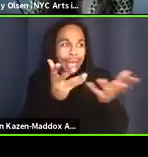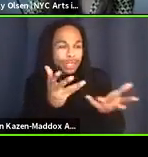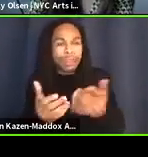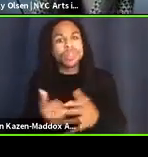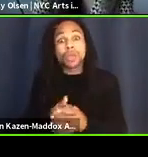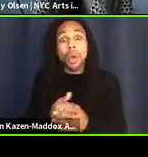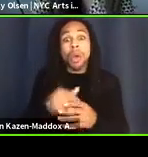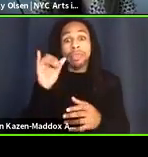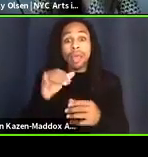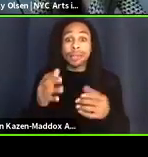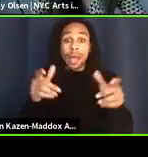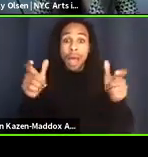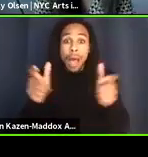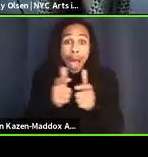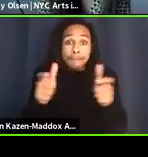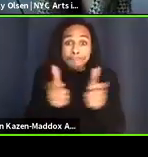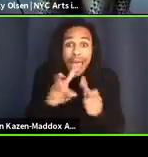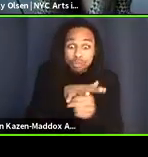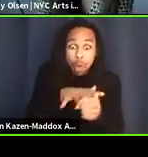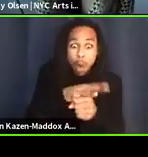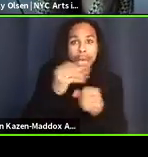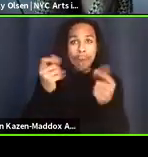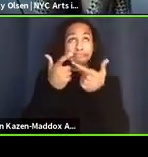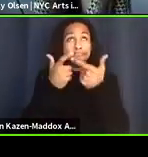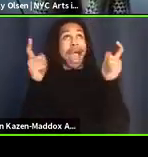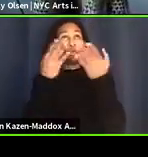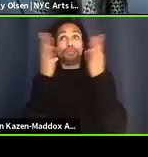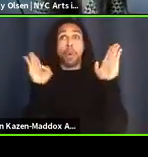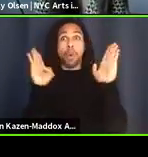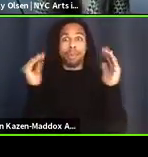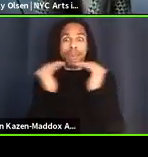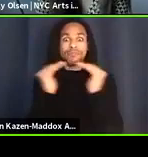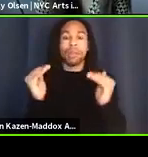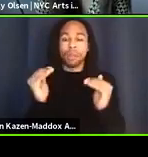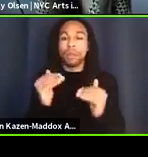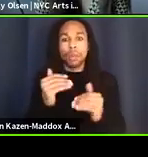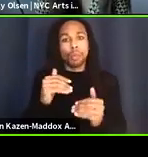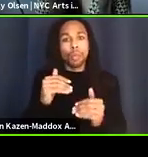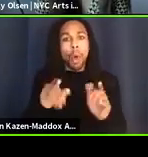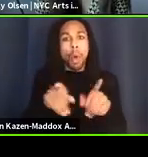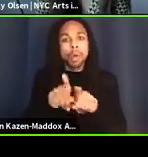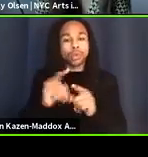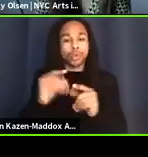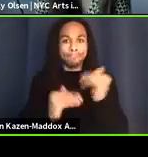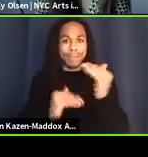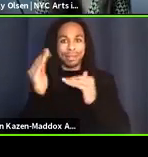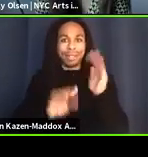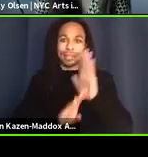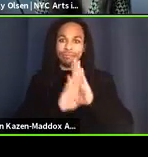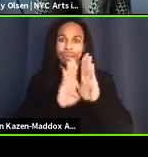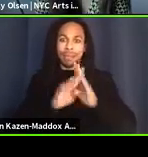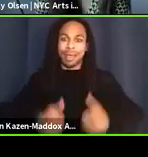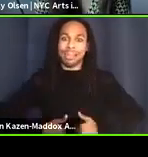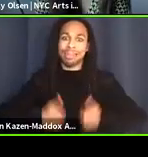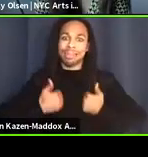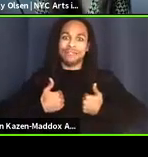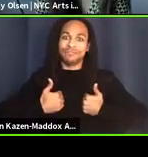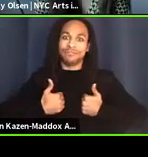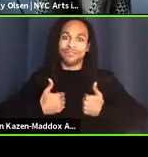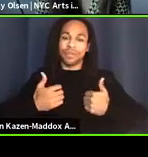what we're all talking about is the joy that we helped to pop out of children that is -- you